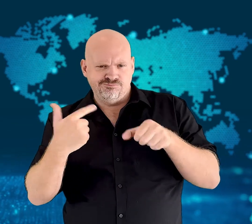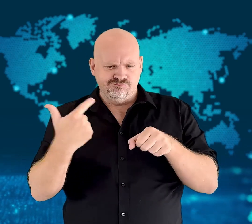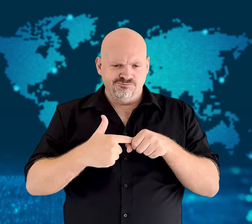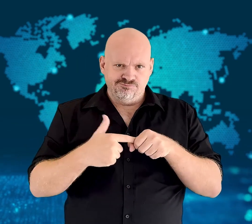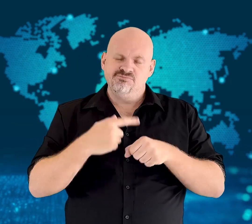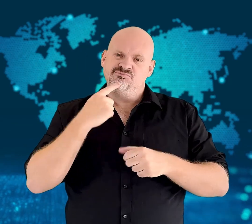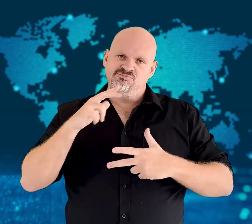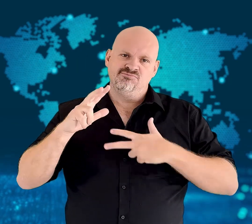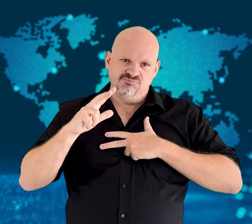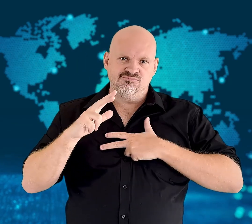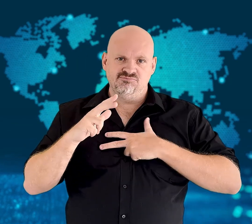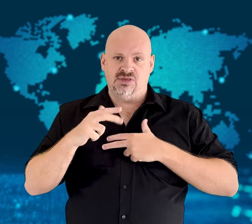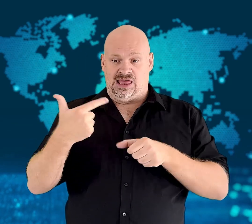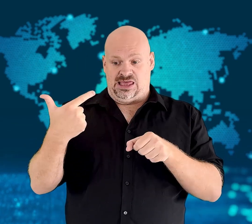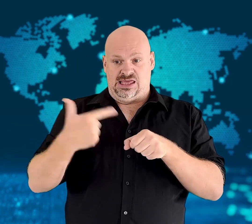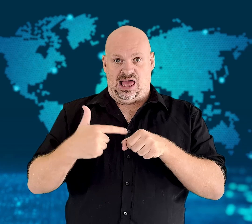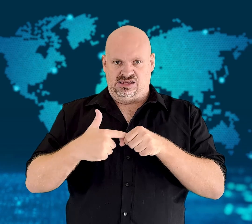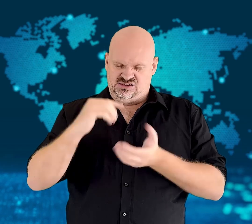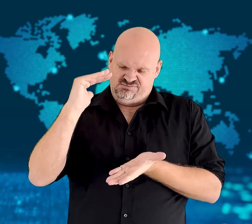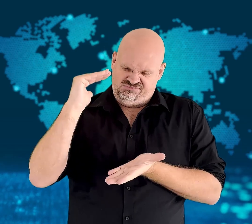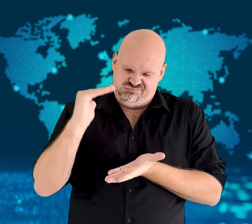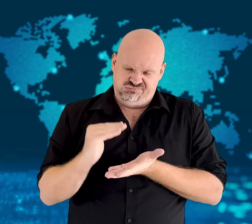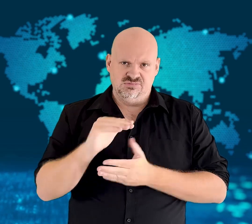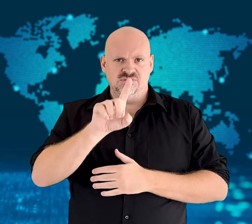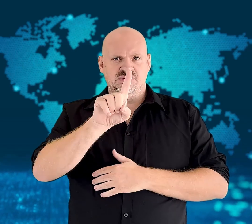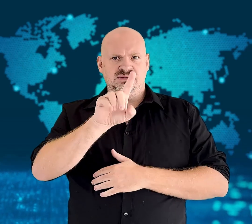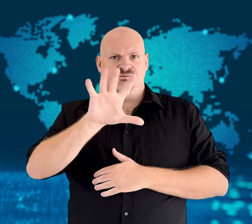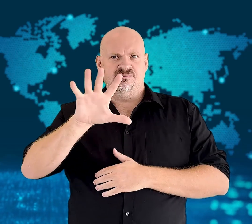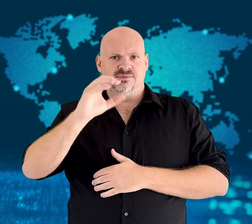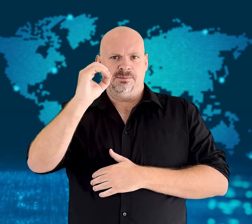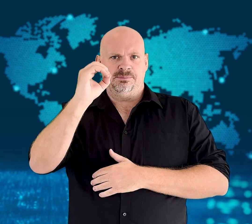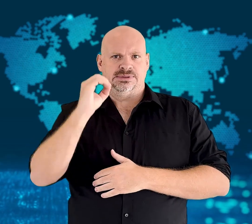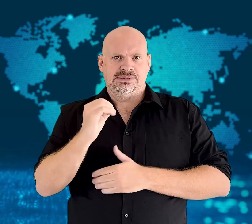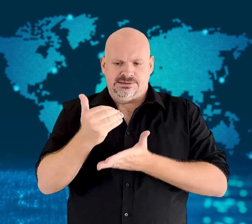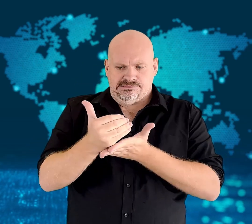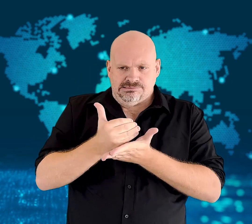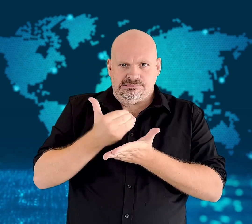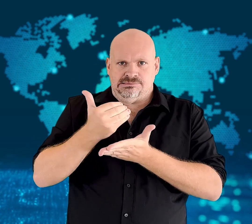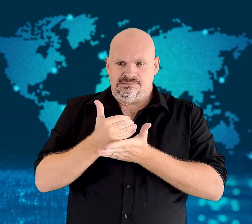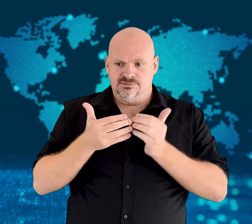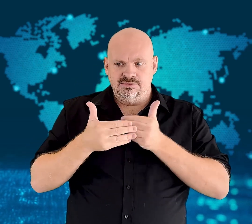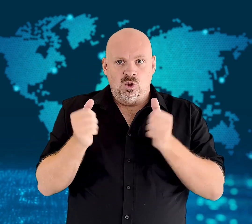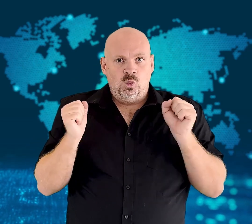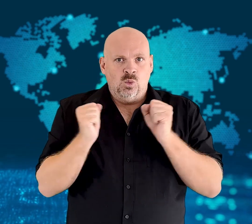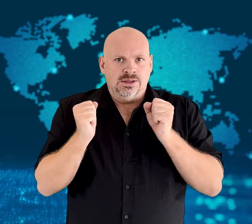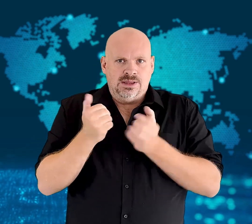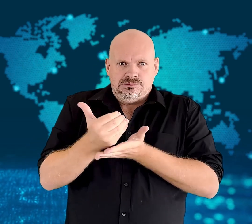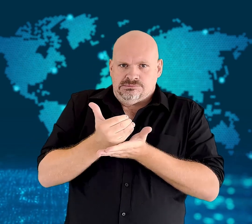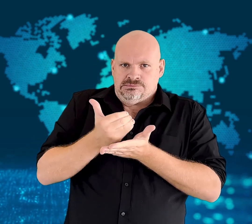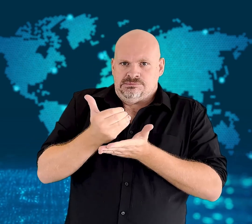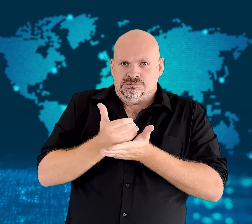Energy ministers in the EU have volunteered to reduce their gas consumption by 15%